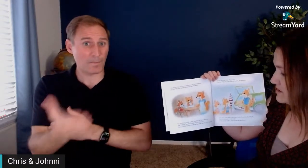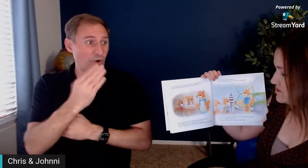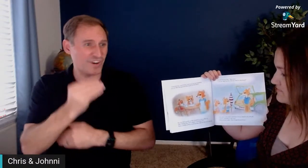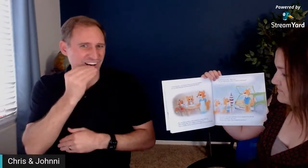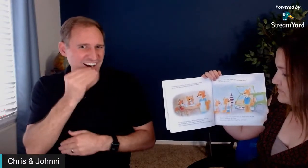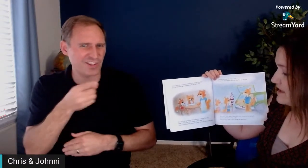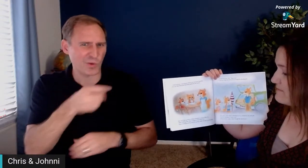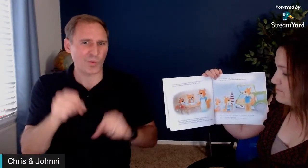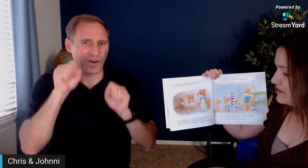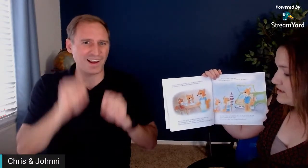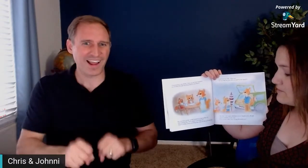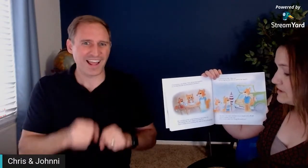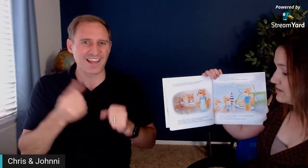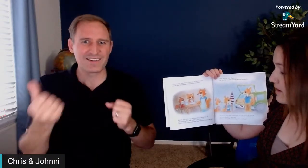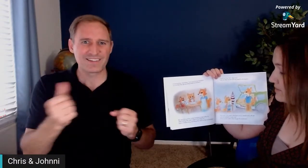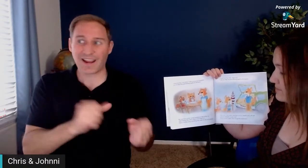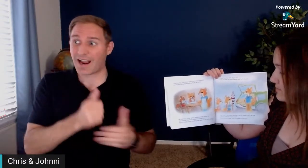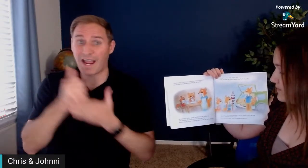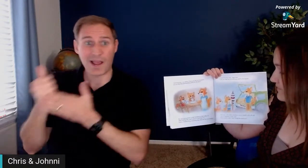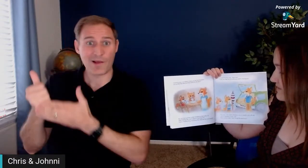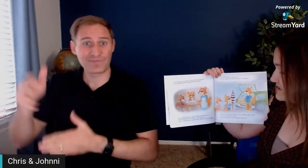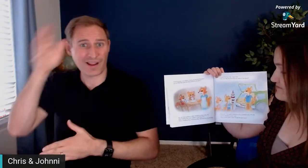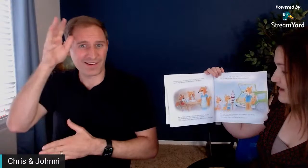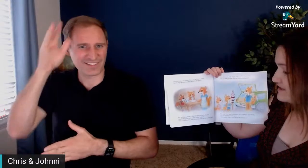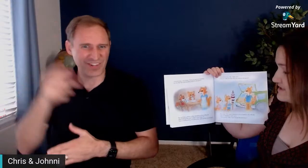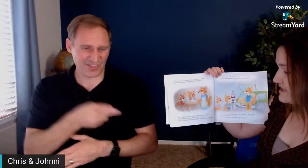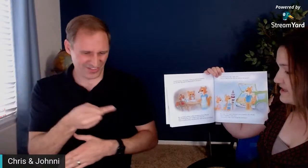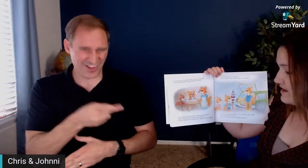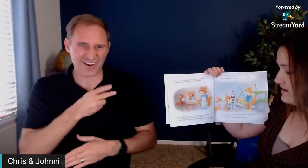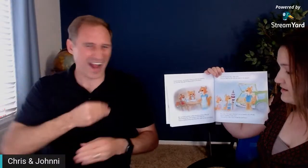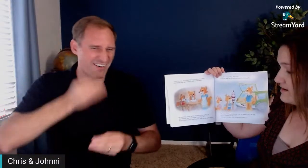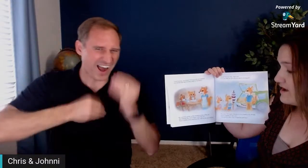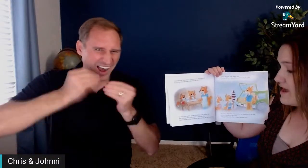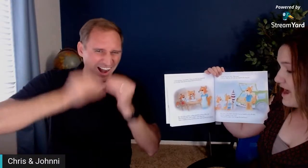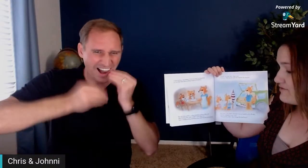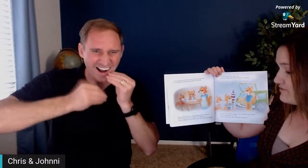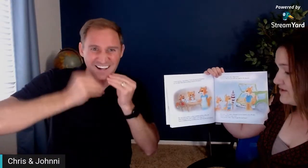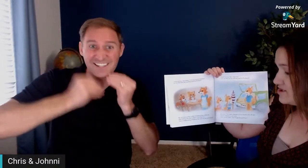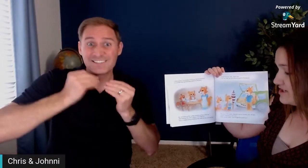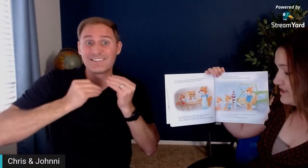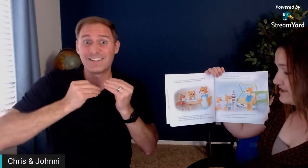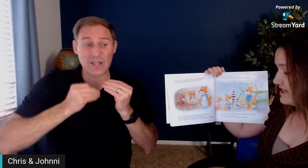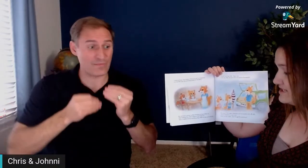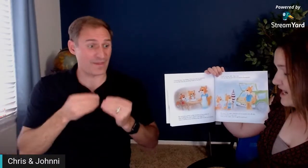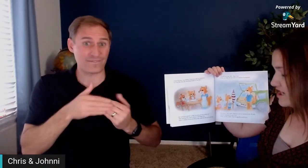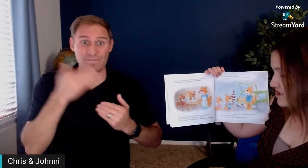beach ben and emily gobble up their breakfast as fast as they can after finishing they dash